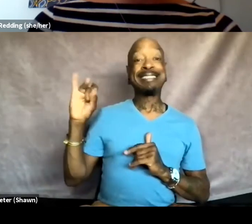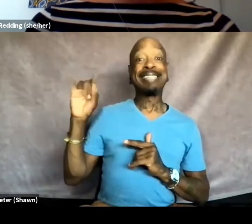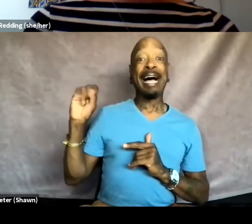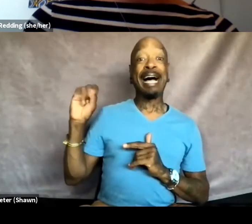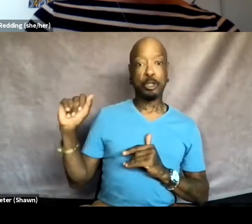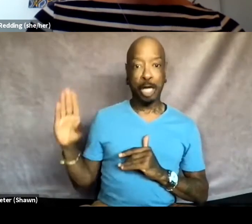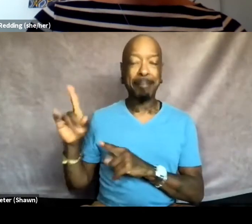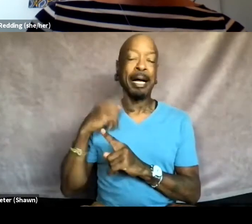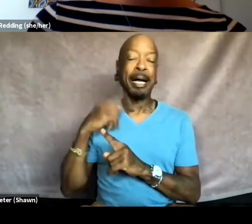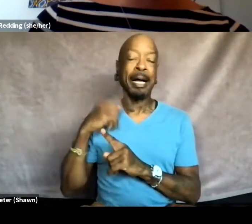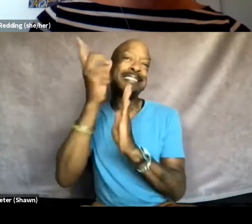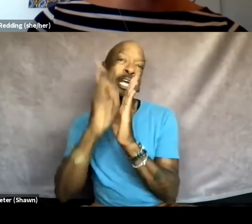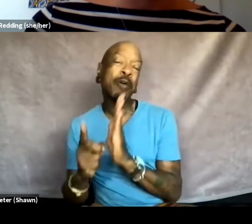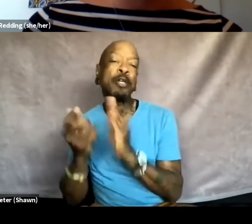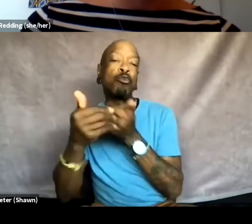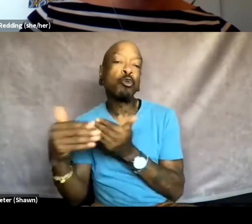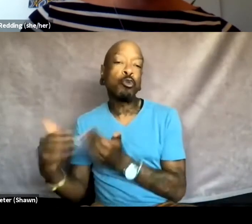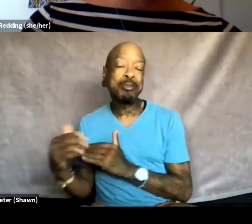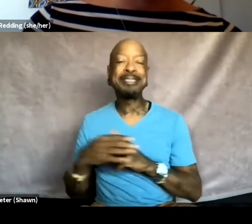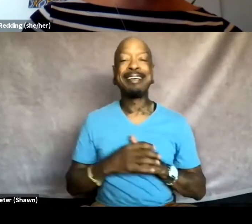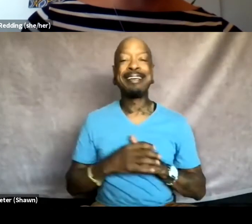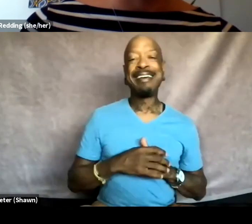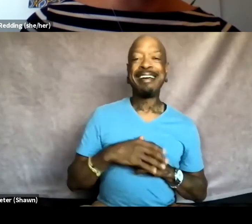the voters get it wrong they put me in the bottom, but what do they know.